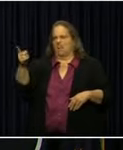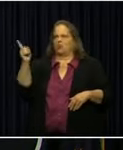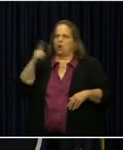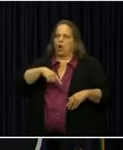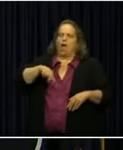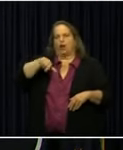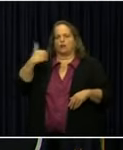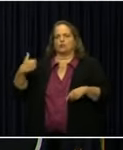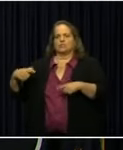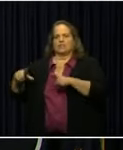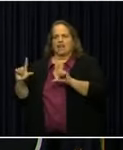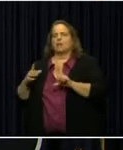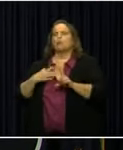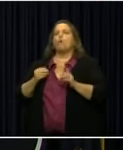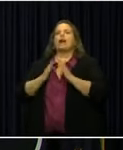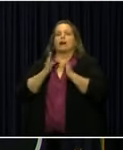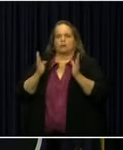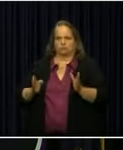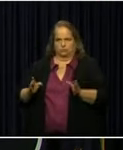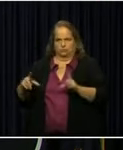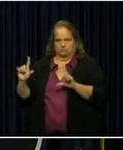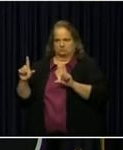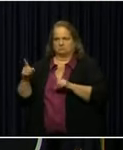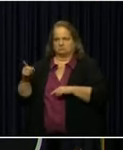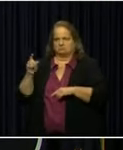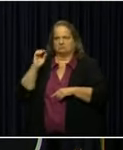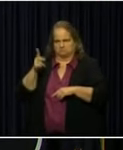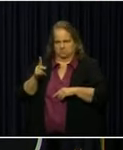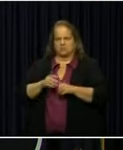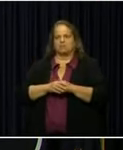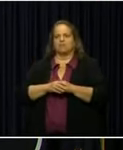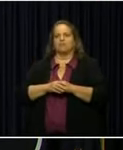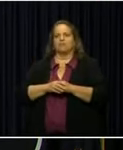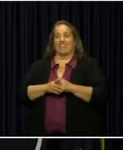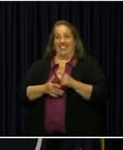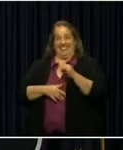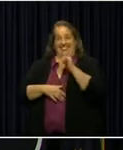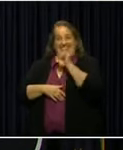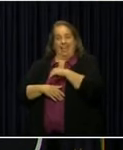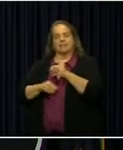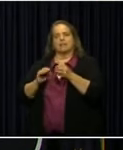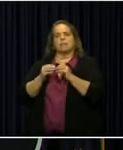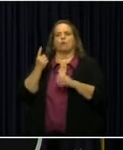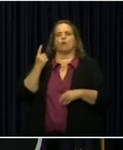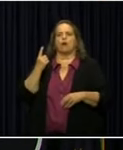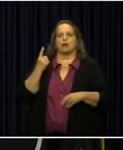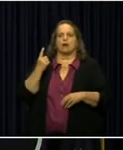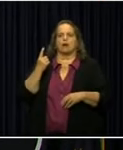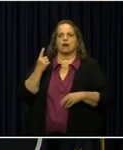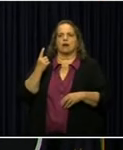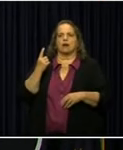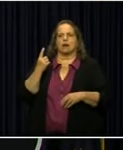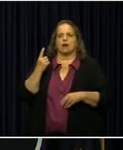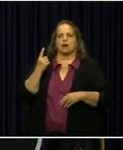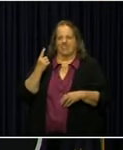GOING DOWN. NUMBER TWO, TO MAKE SURE WE ARE OPERATING WELL INSIDE OUR NORMAL HEALTH CARE CAPACITY AND THAT WE